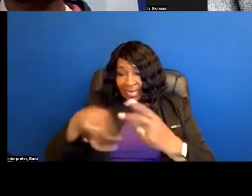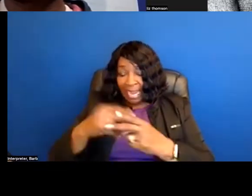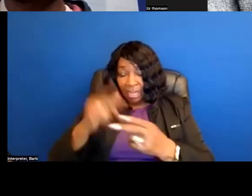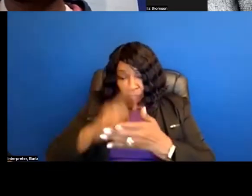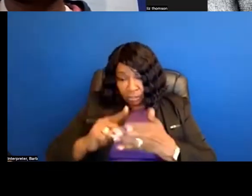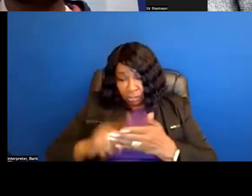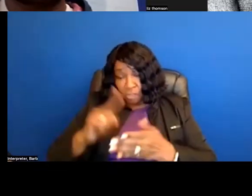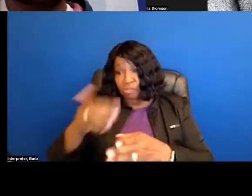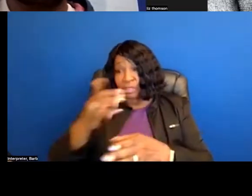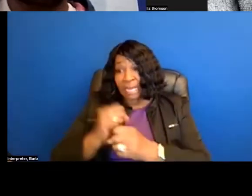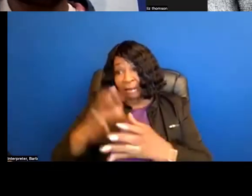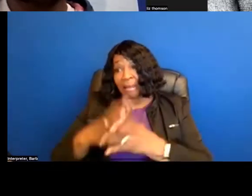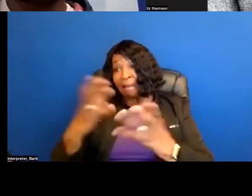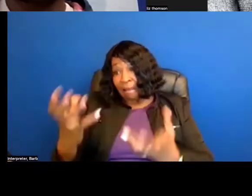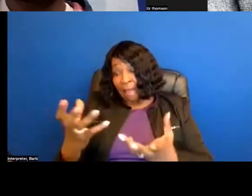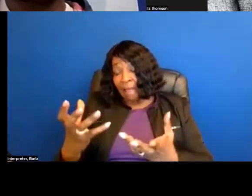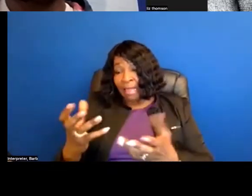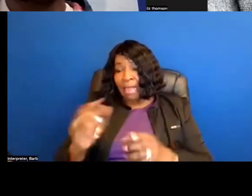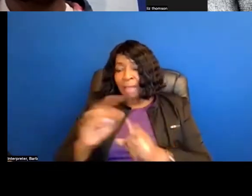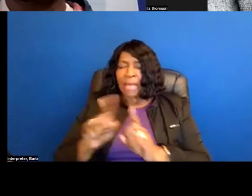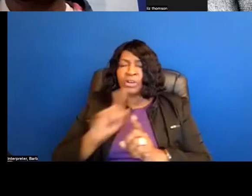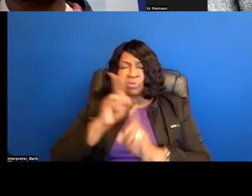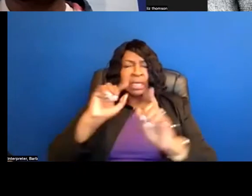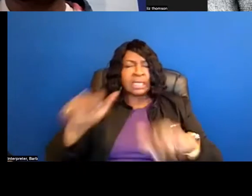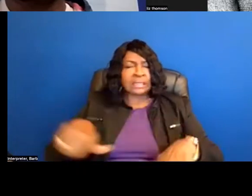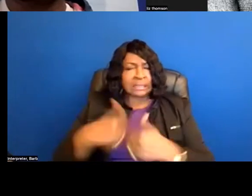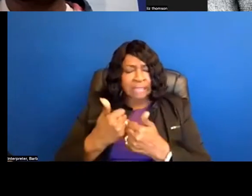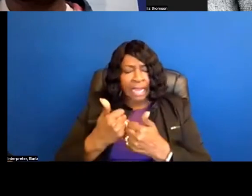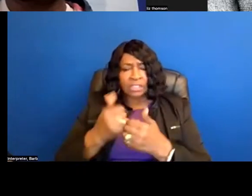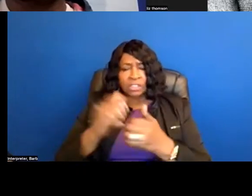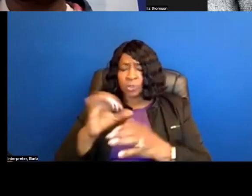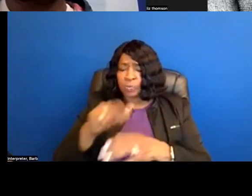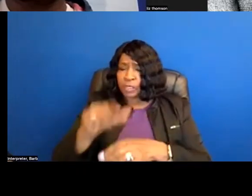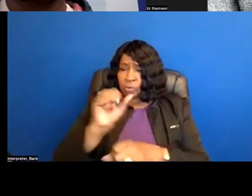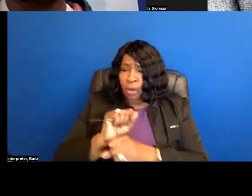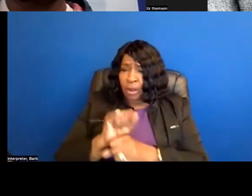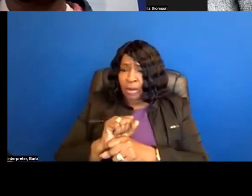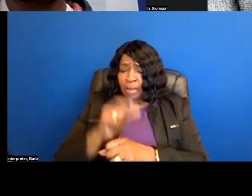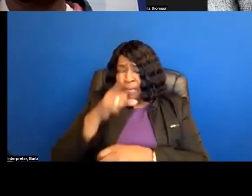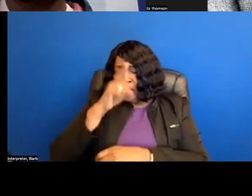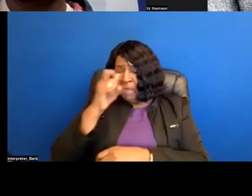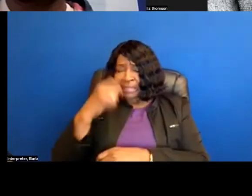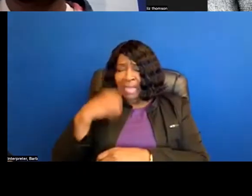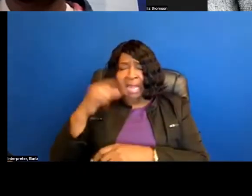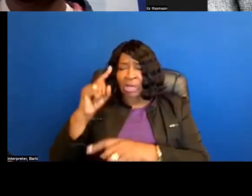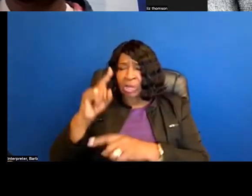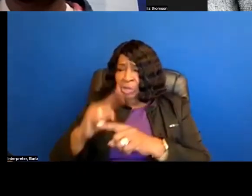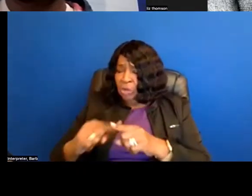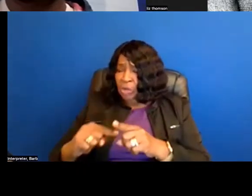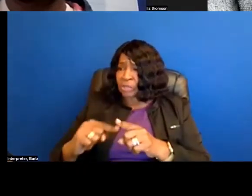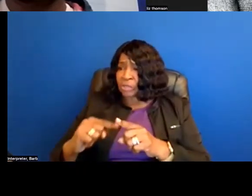But it was really challenging to do this work because I couldn't mirror anybody else's work.